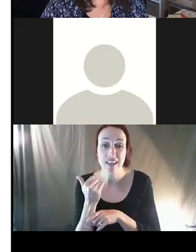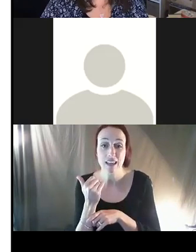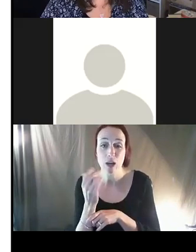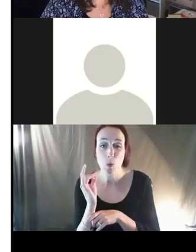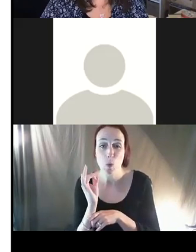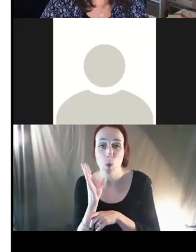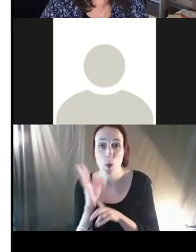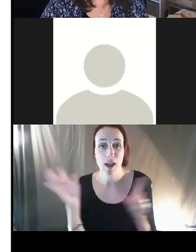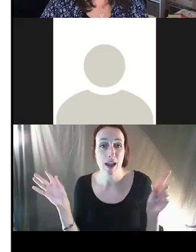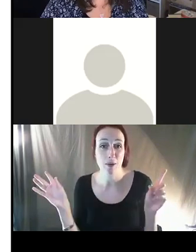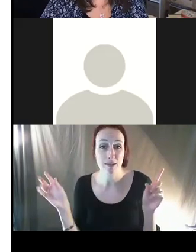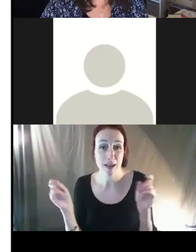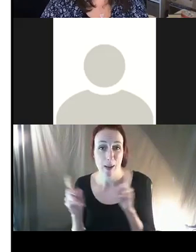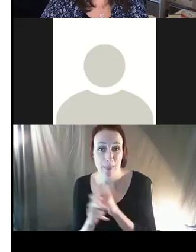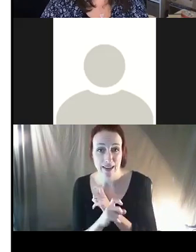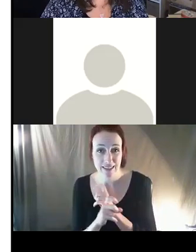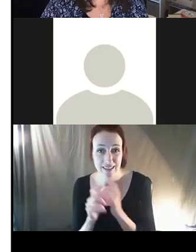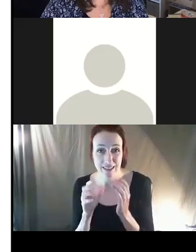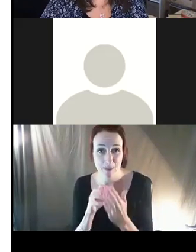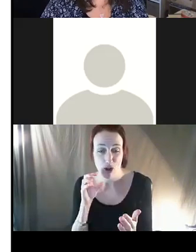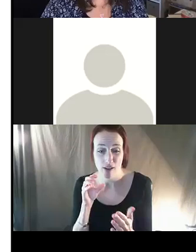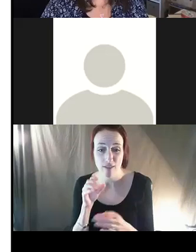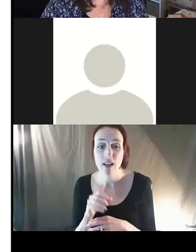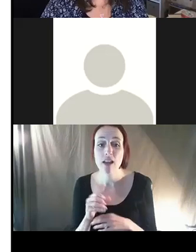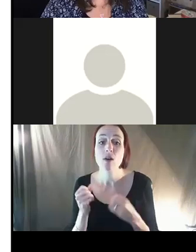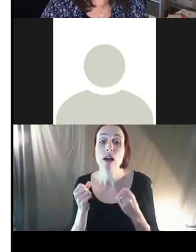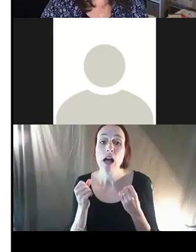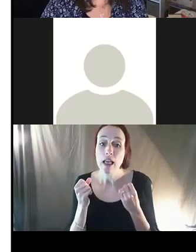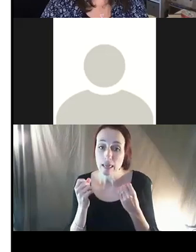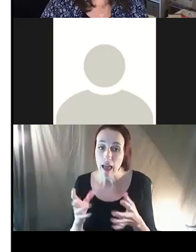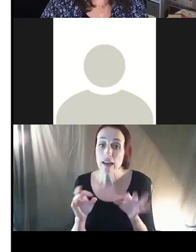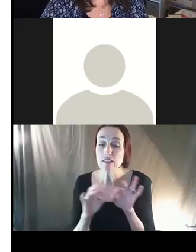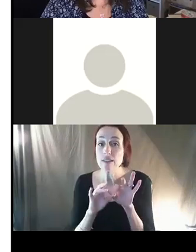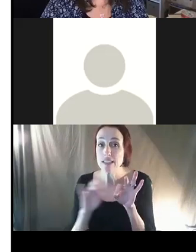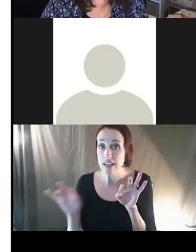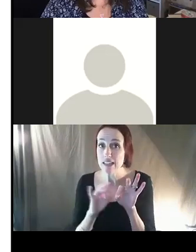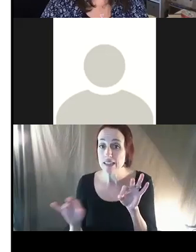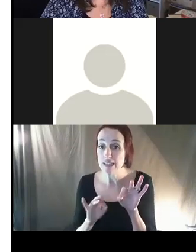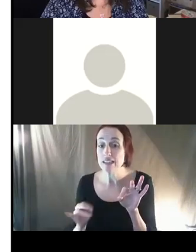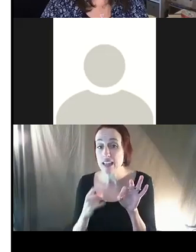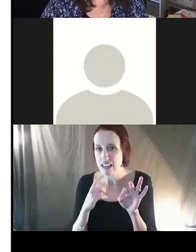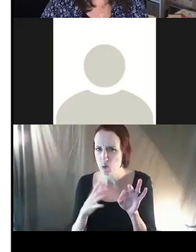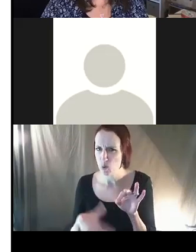There is a lot of sentences in the main area that are listed as hard to read, a couple of passive